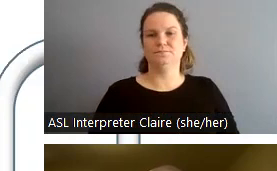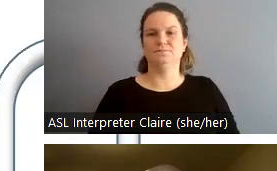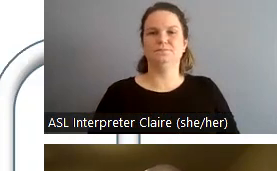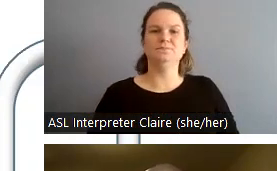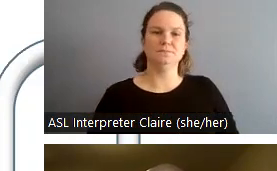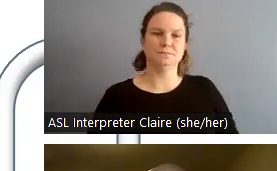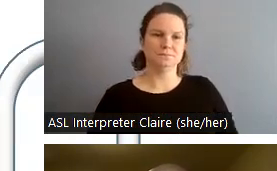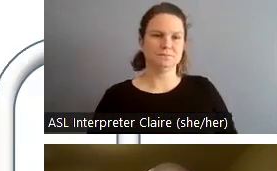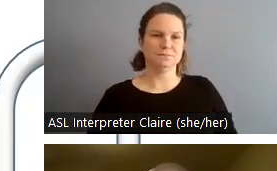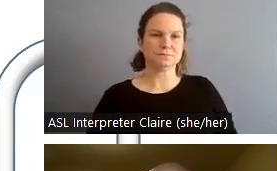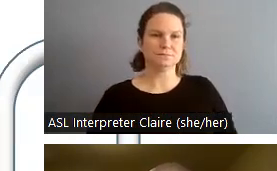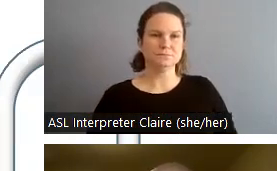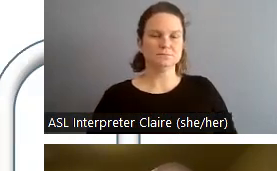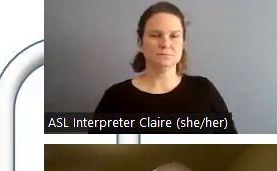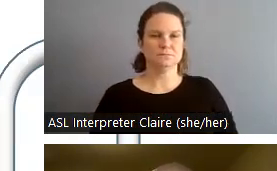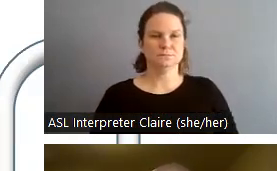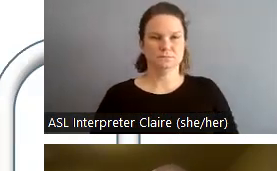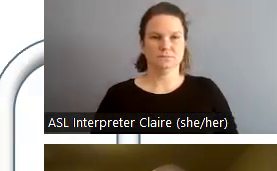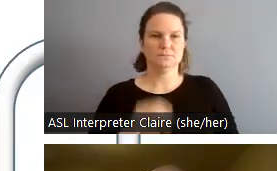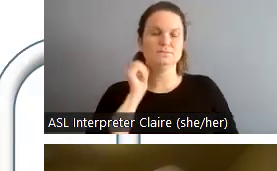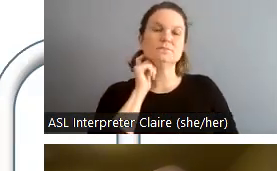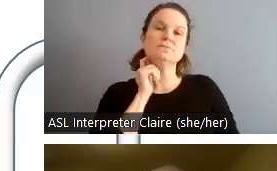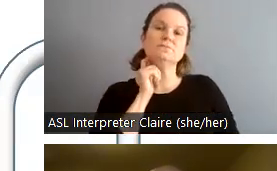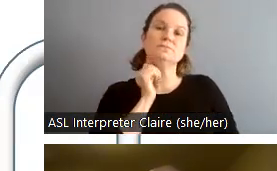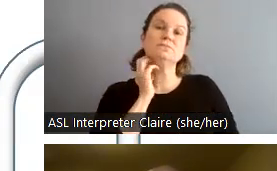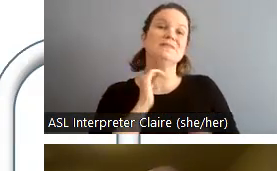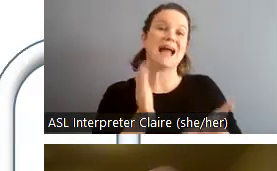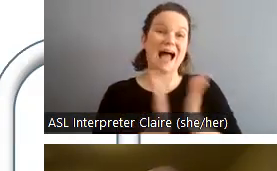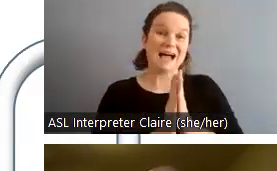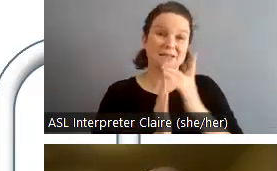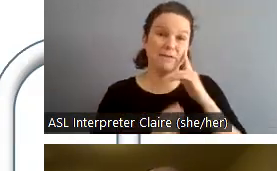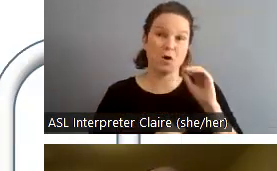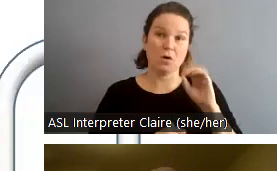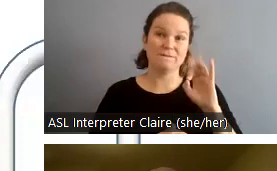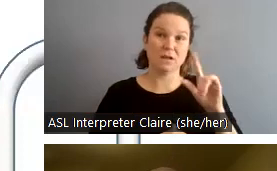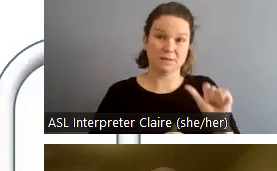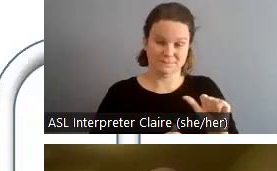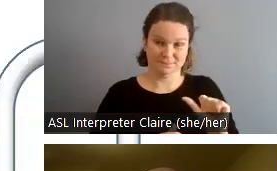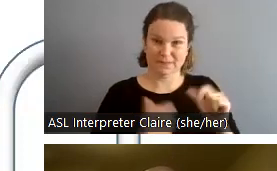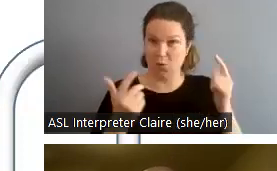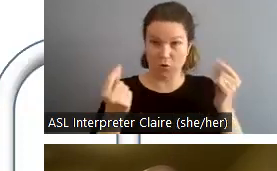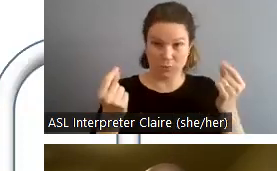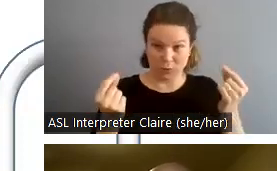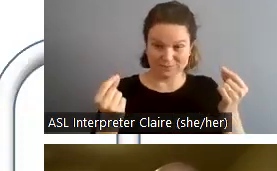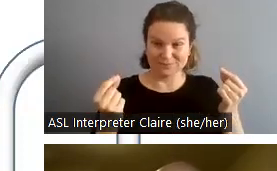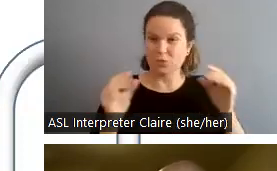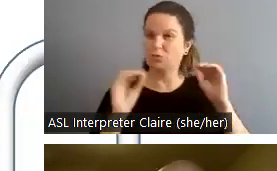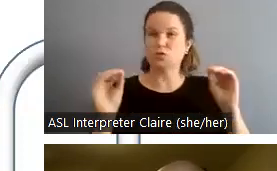here, Manuel. Okay, asking for OFLA- so how do we get there?